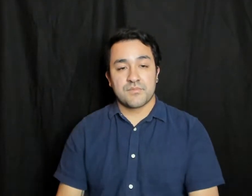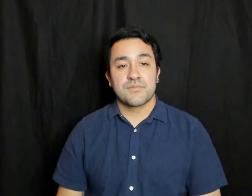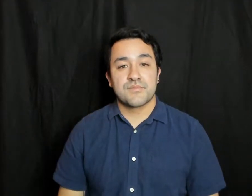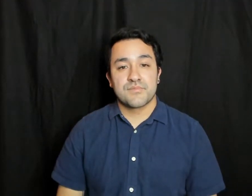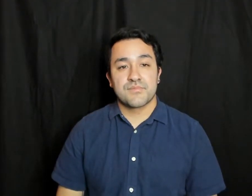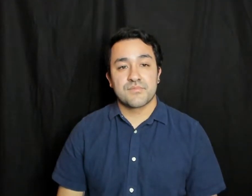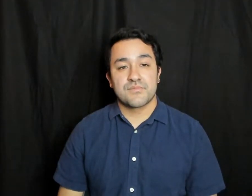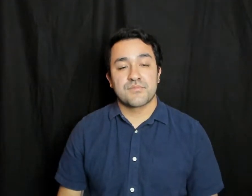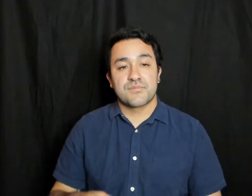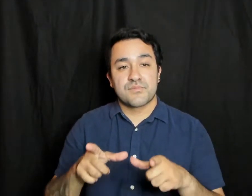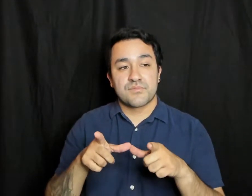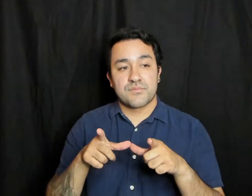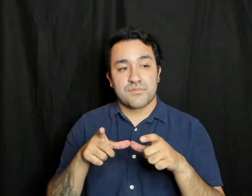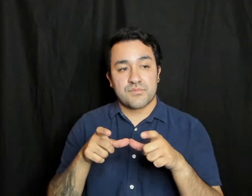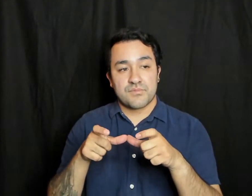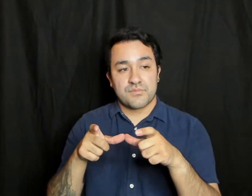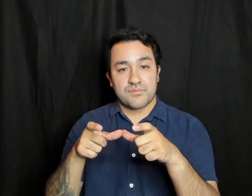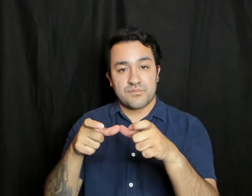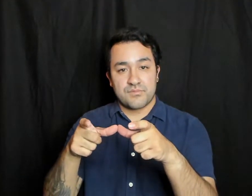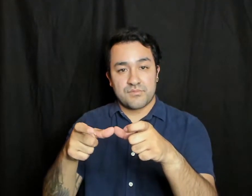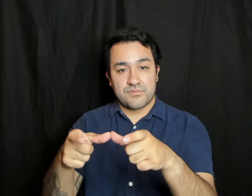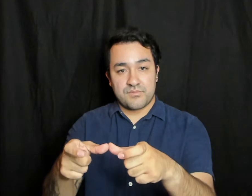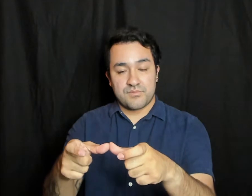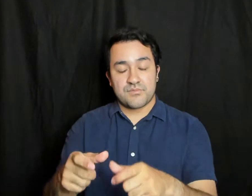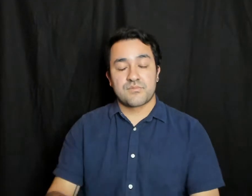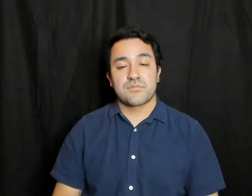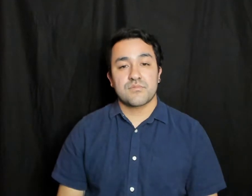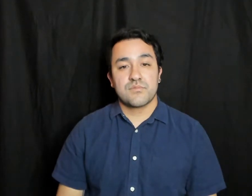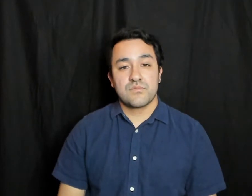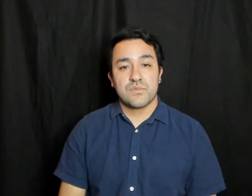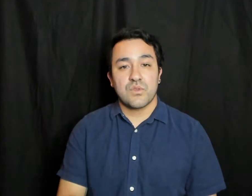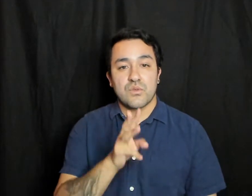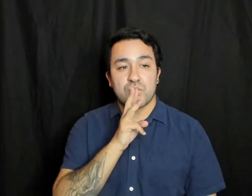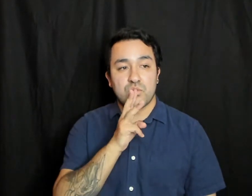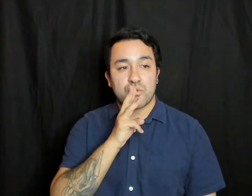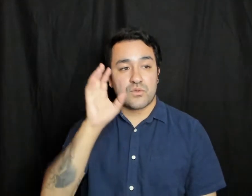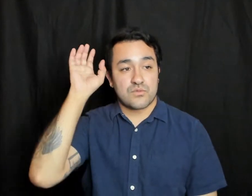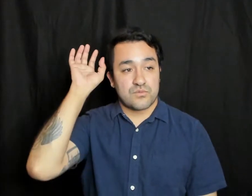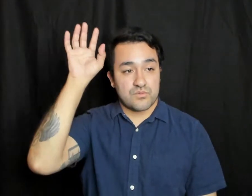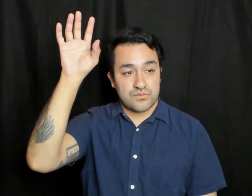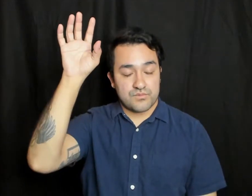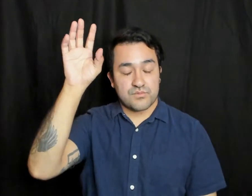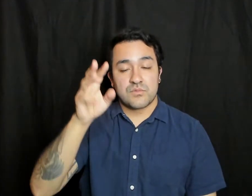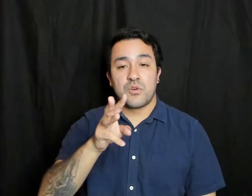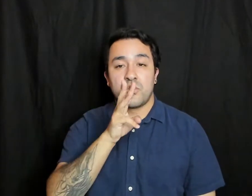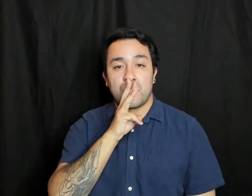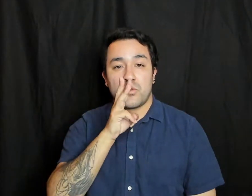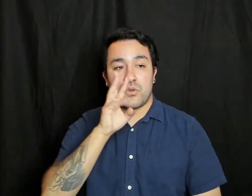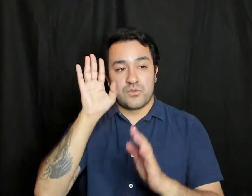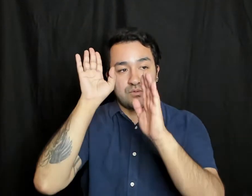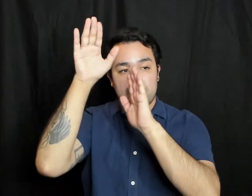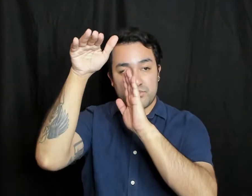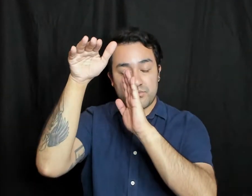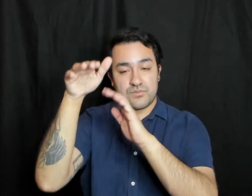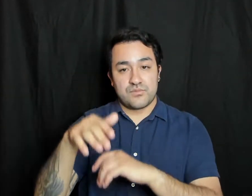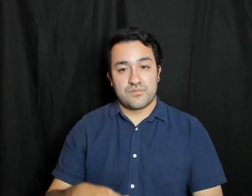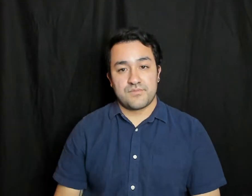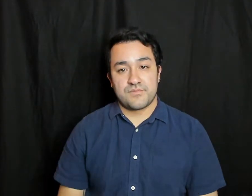TRACK WATER-POLO